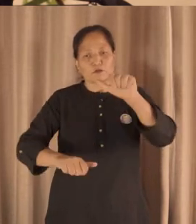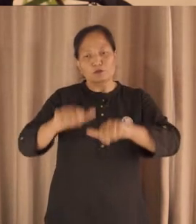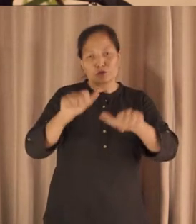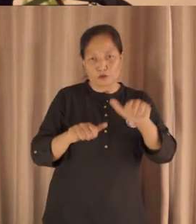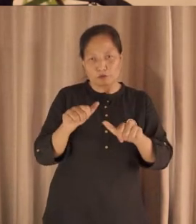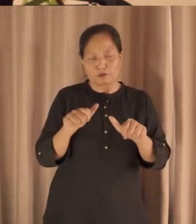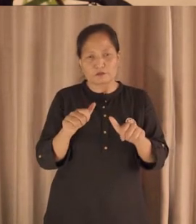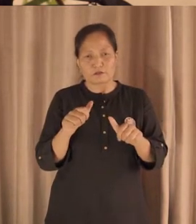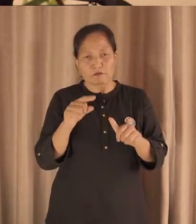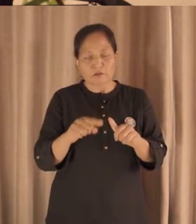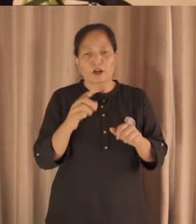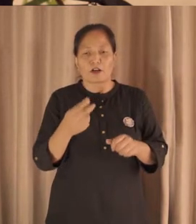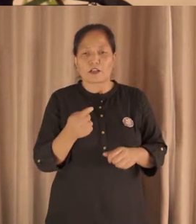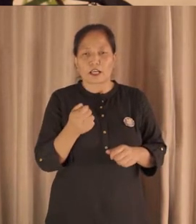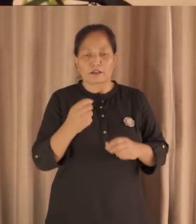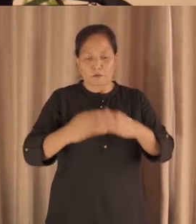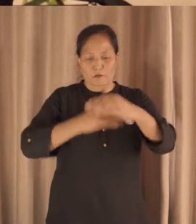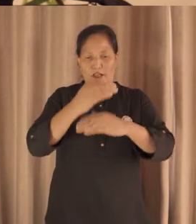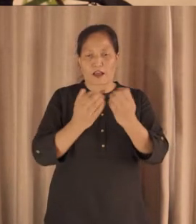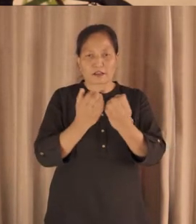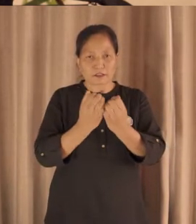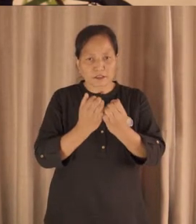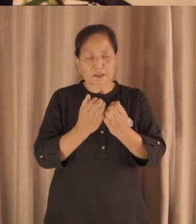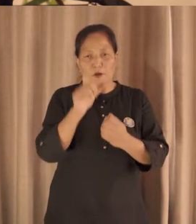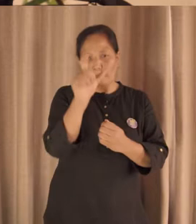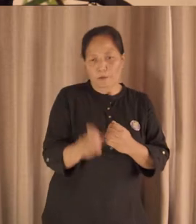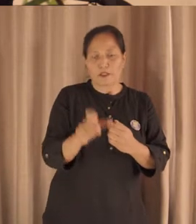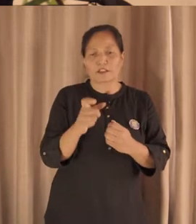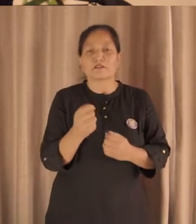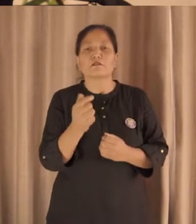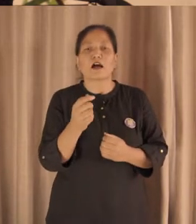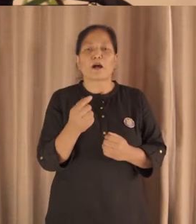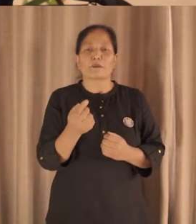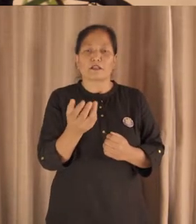do ground research. The state has created a sense of restriction to an extent. As you